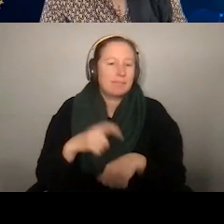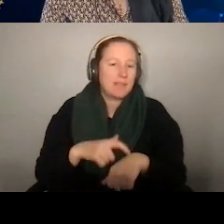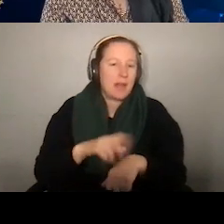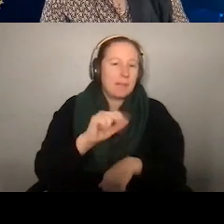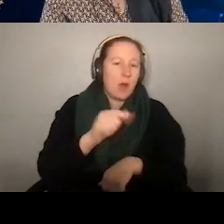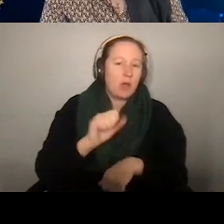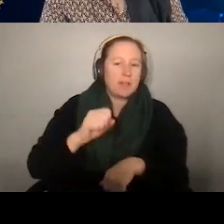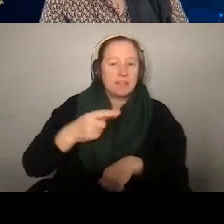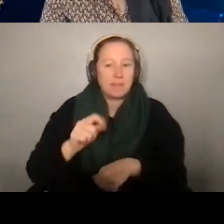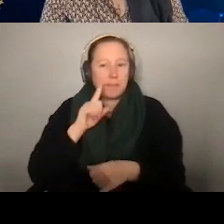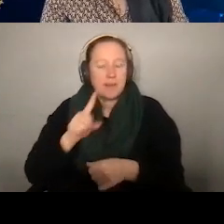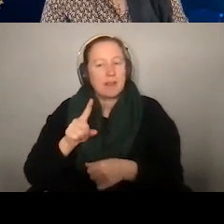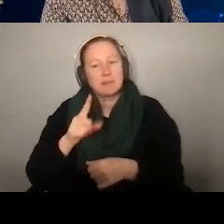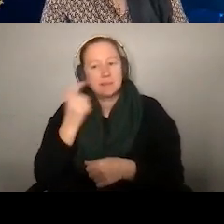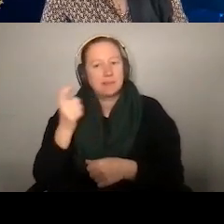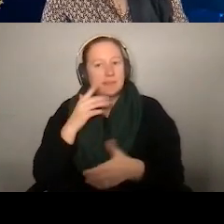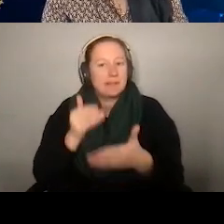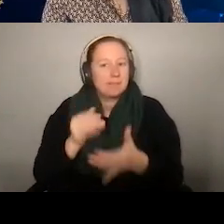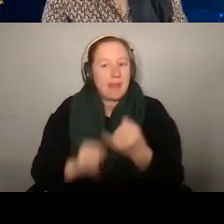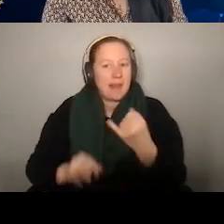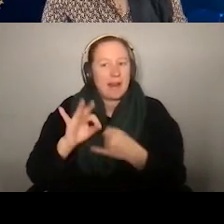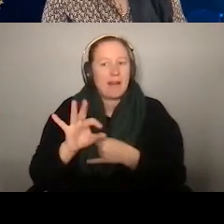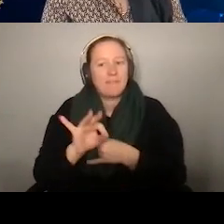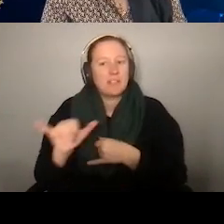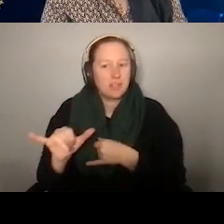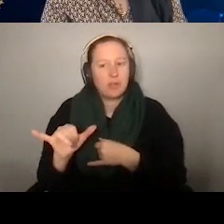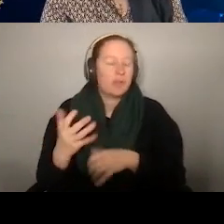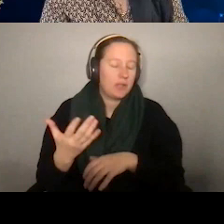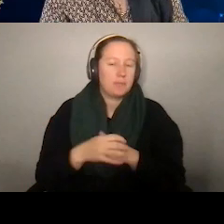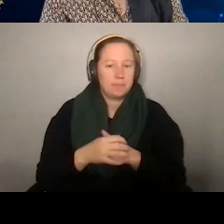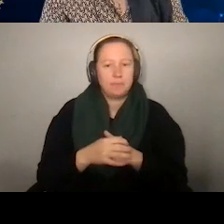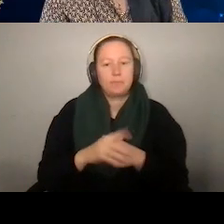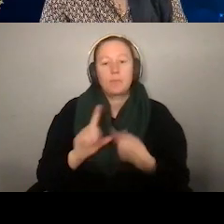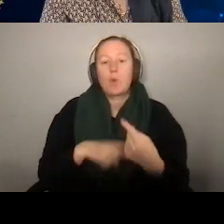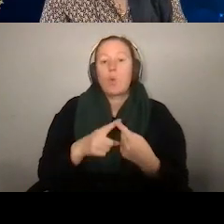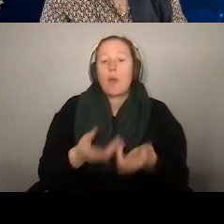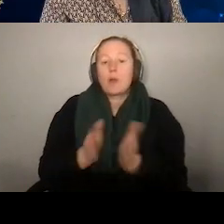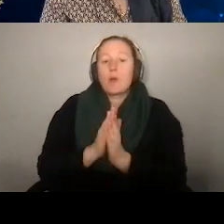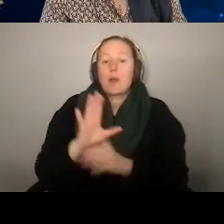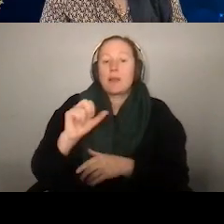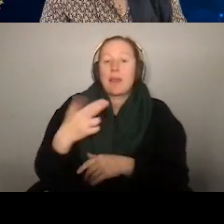and in June, which is many of our grantees. Fiscal year's end. When requesting cash during these times,